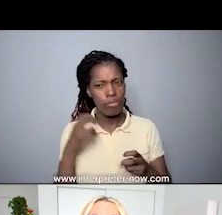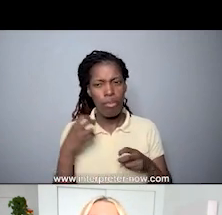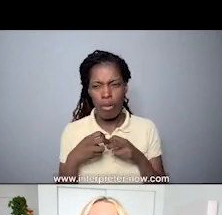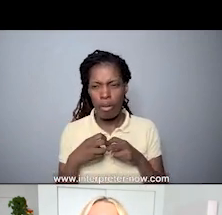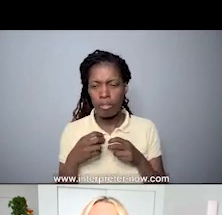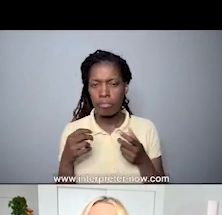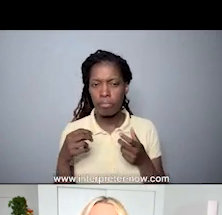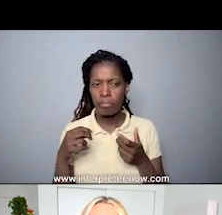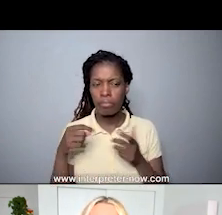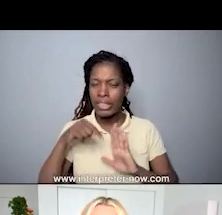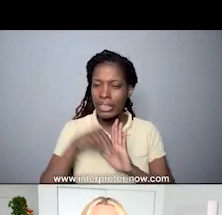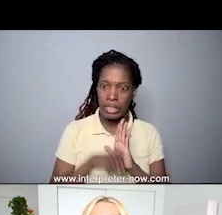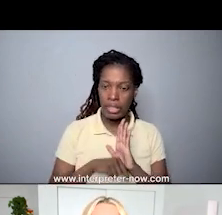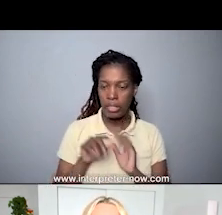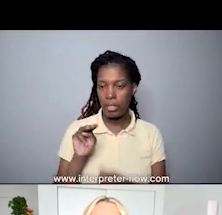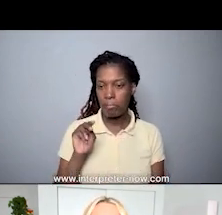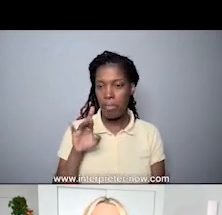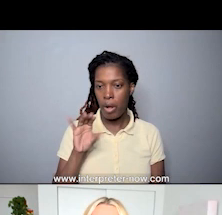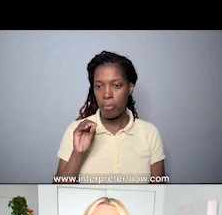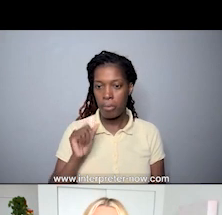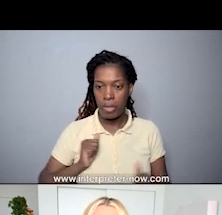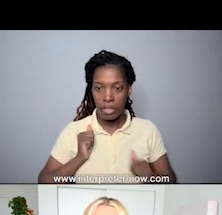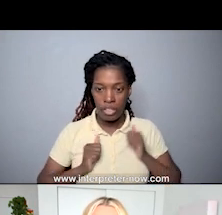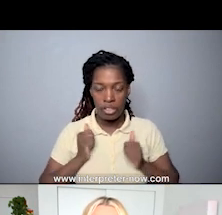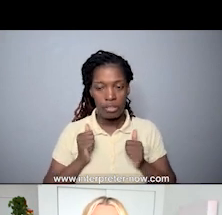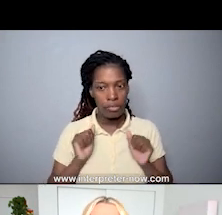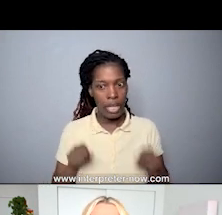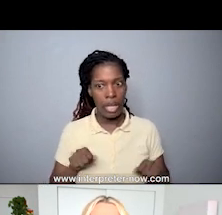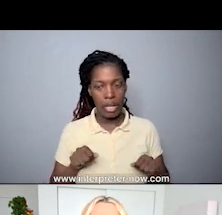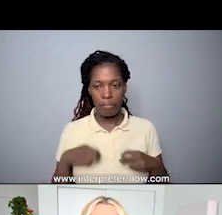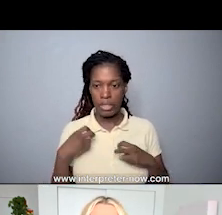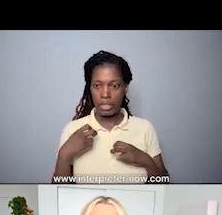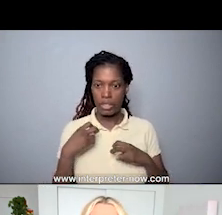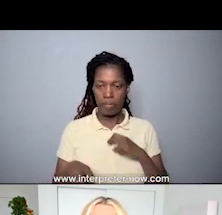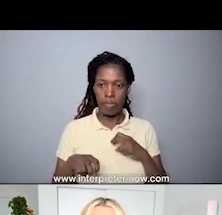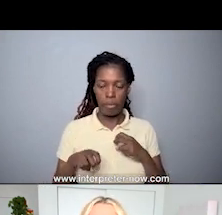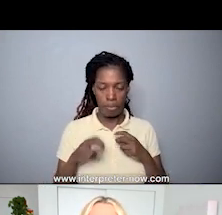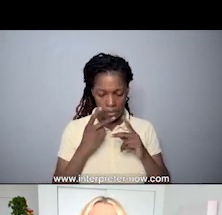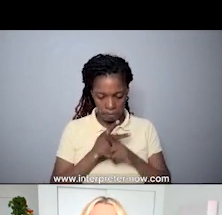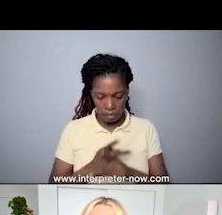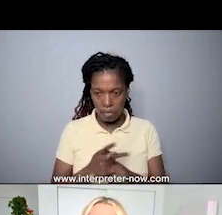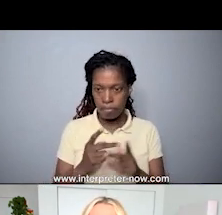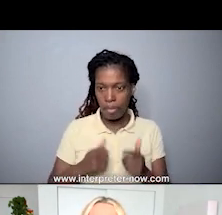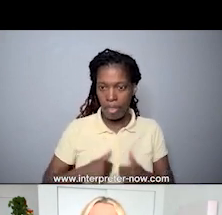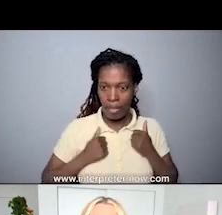So these are deep microaggressions that really can be difficult to navigate your life experiencing